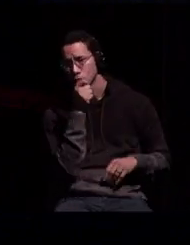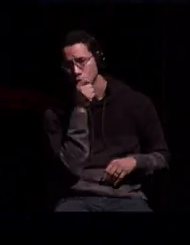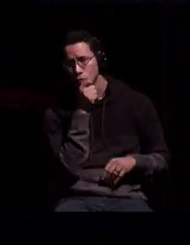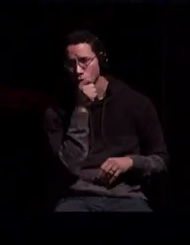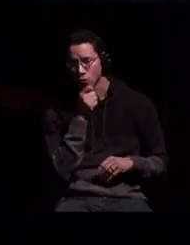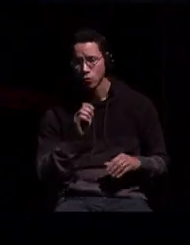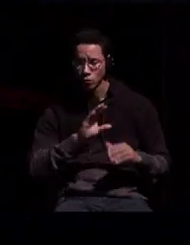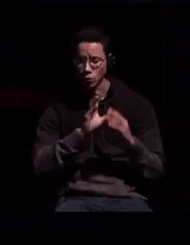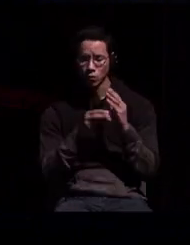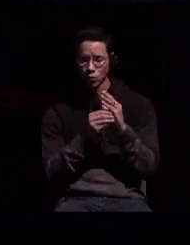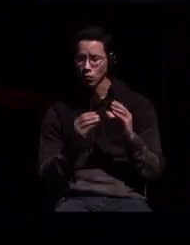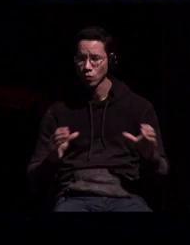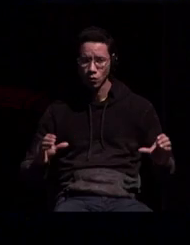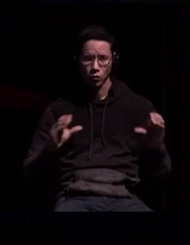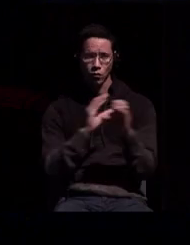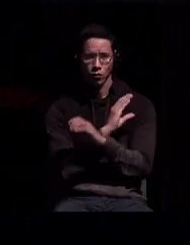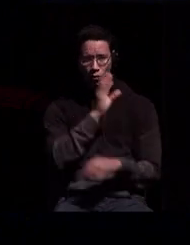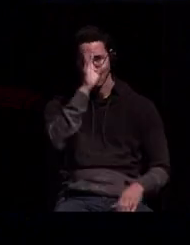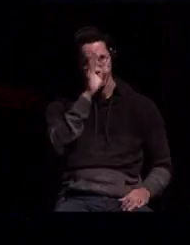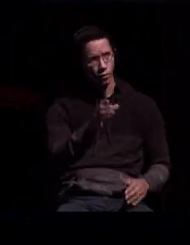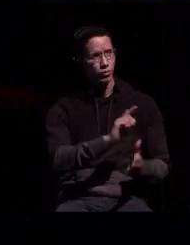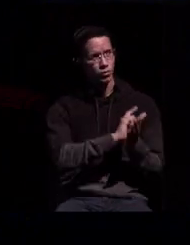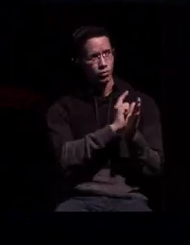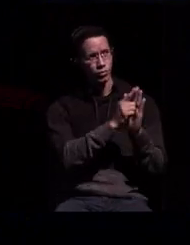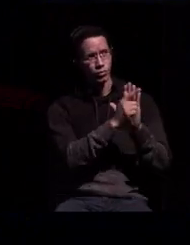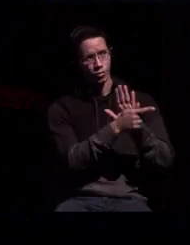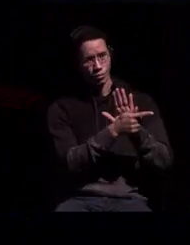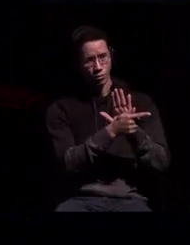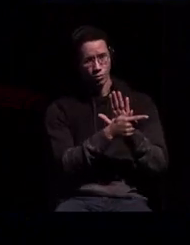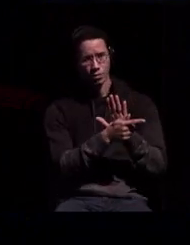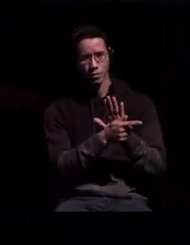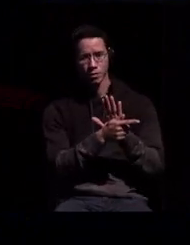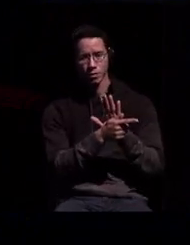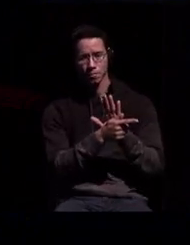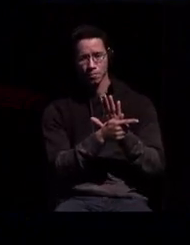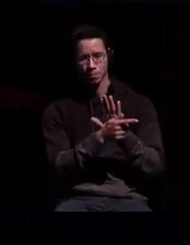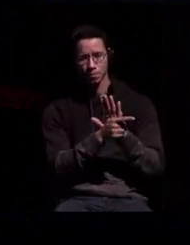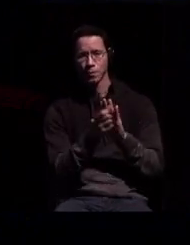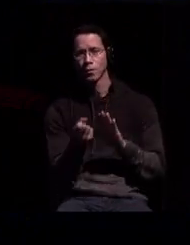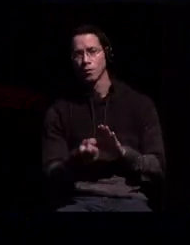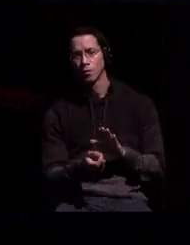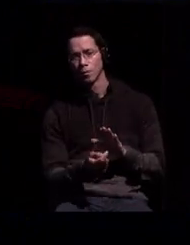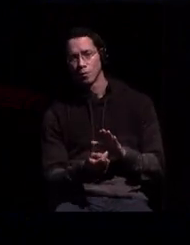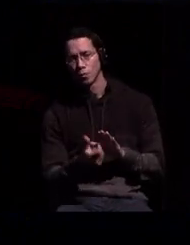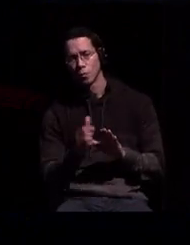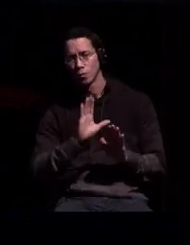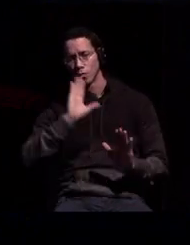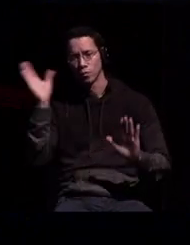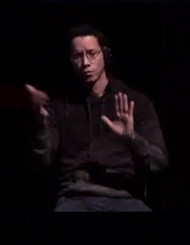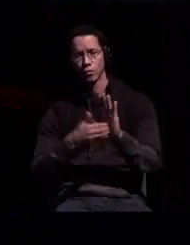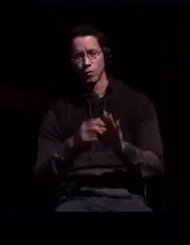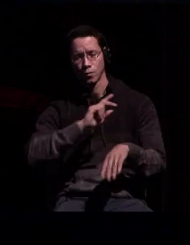I dare say that in almost every country tourism education doesn’t include gender perspective.